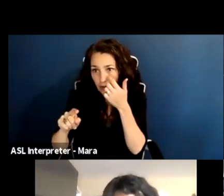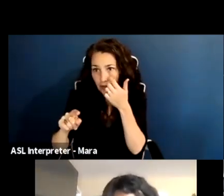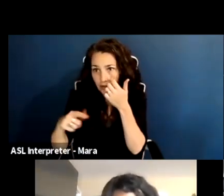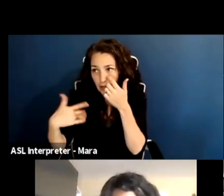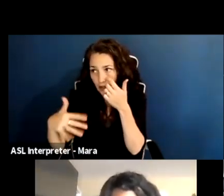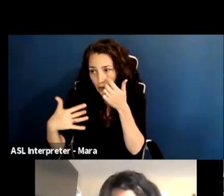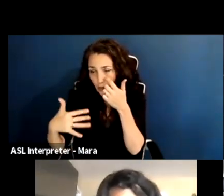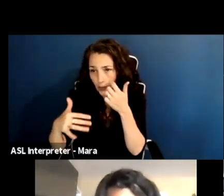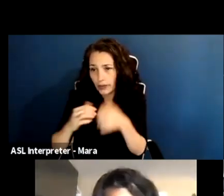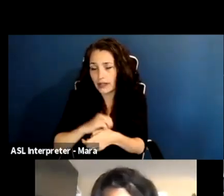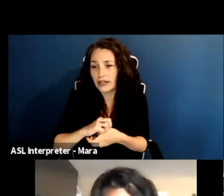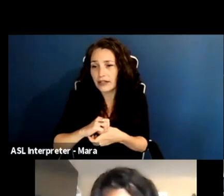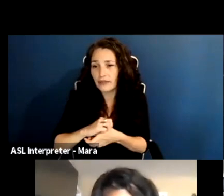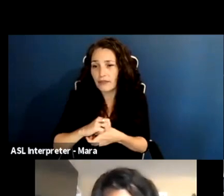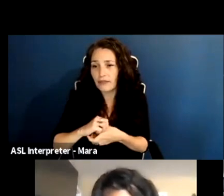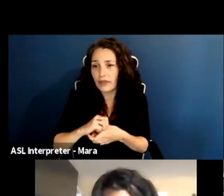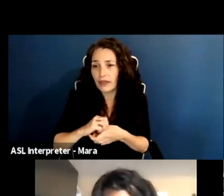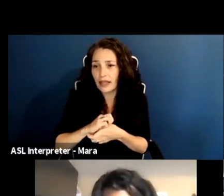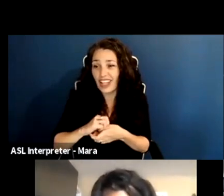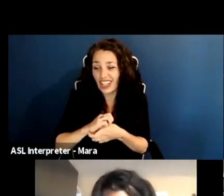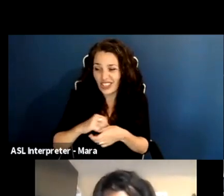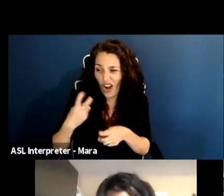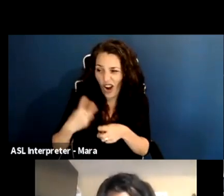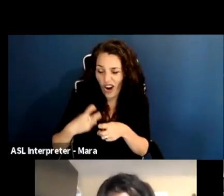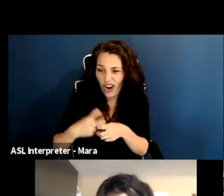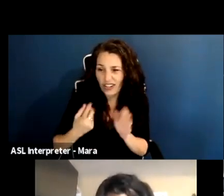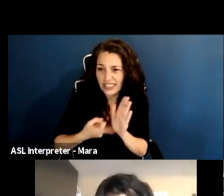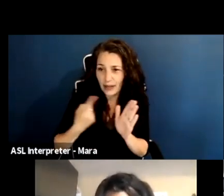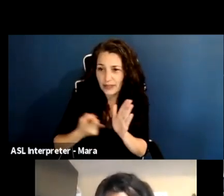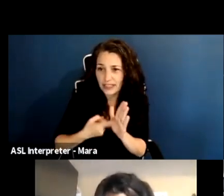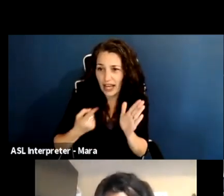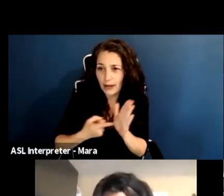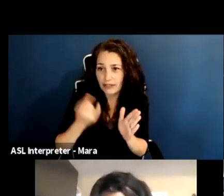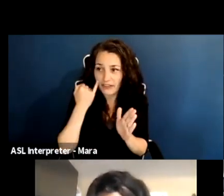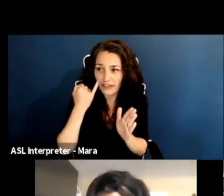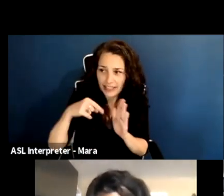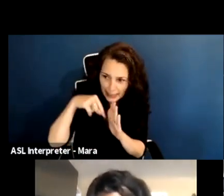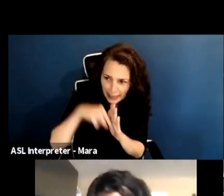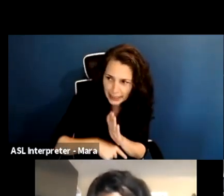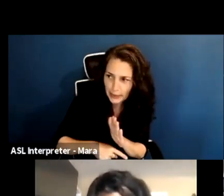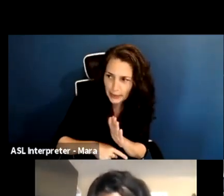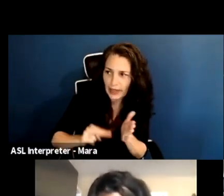it's hard sometimes to get people to really stay with you. Again I'm not the audience